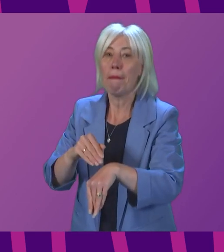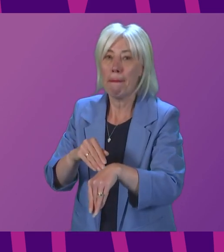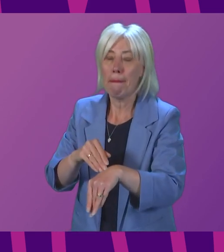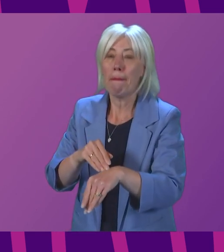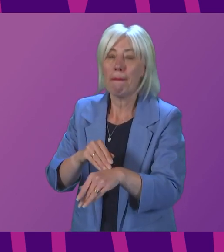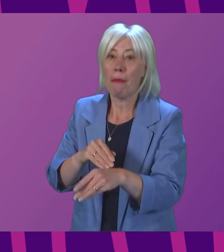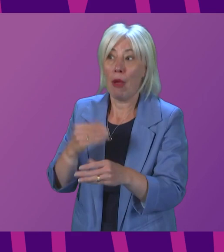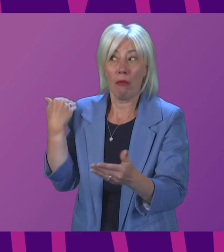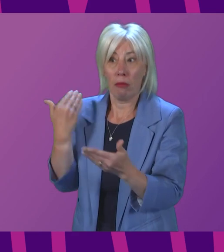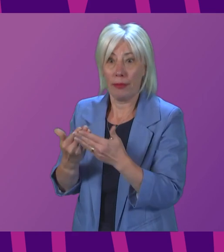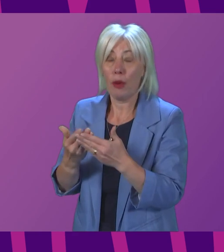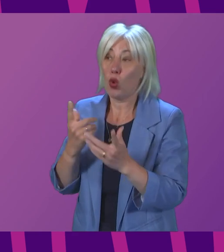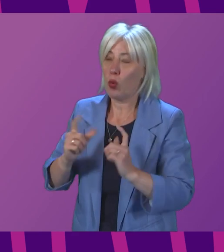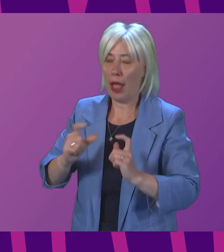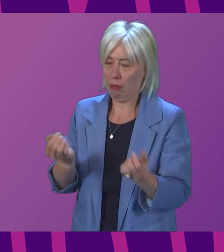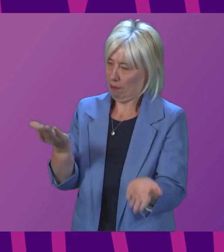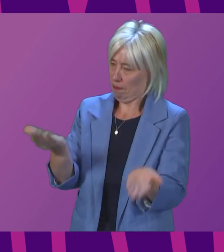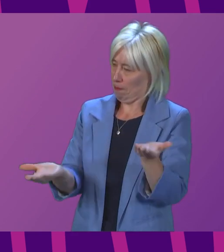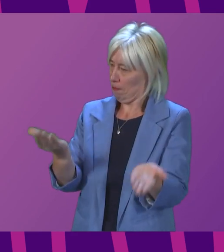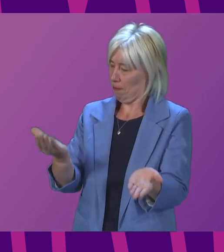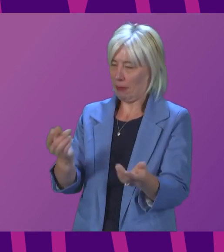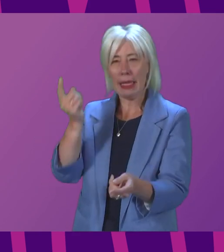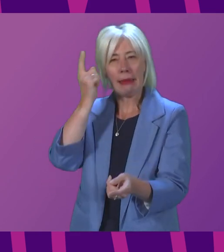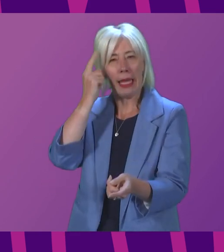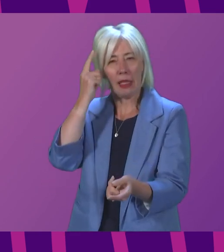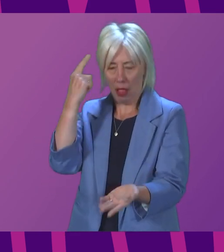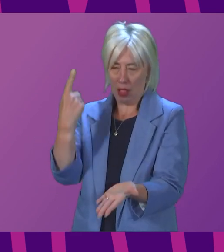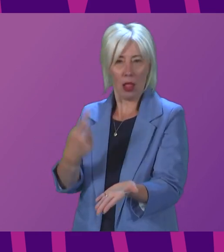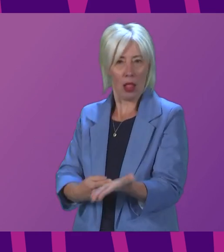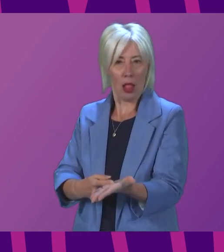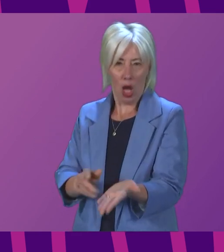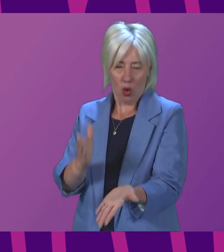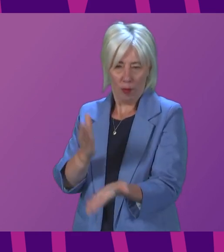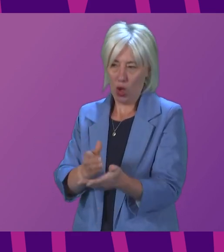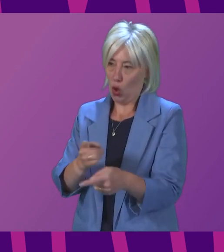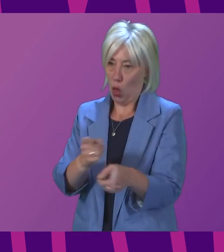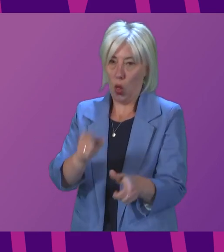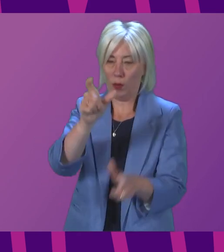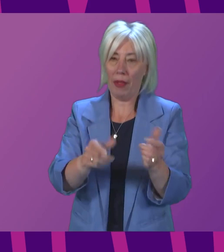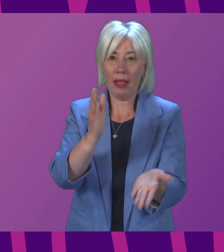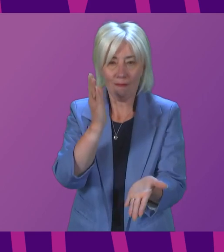We will continue to take balanced and sensible decisions to make sure that people who deserve to be in prison are in prison.